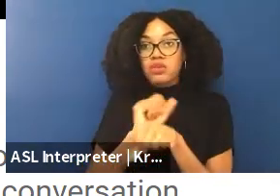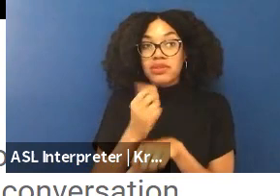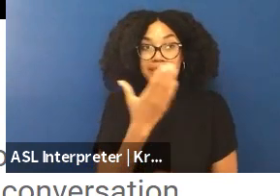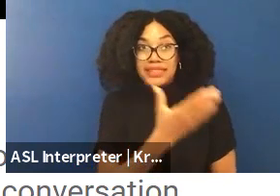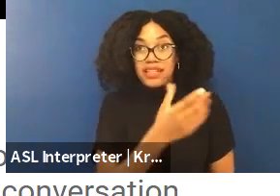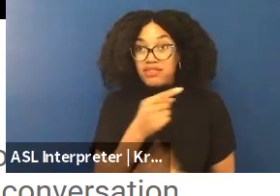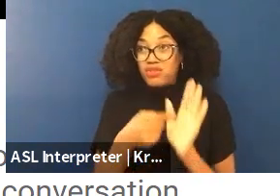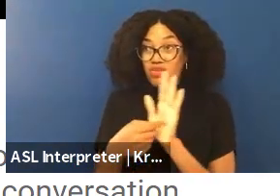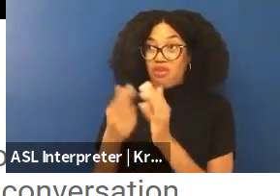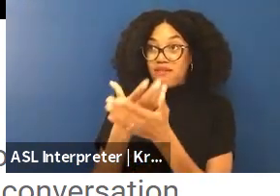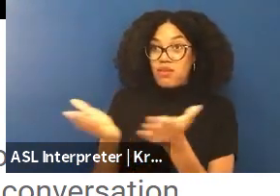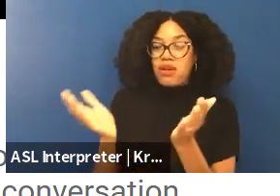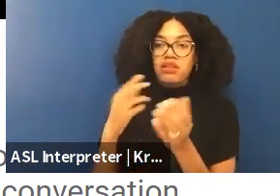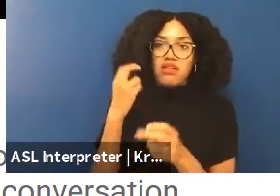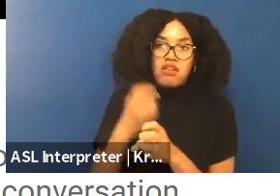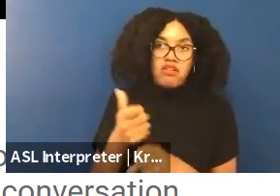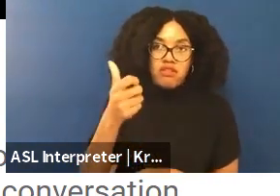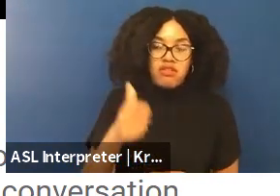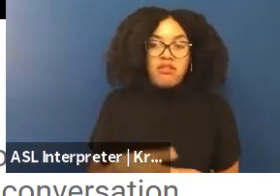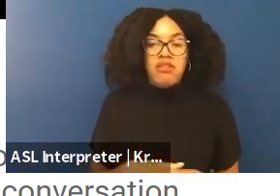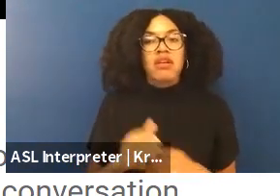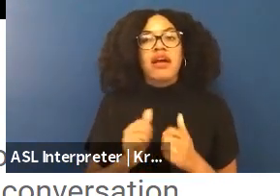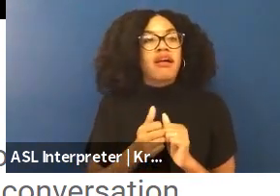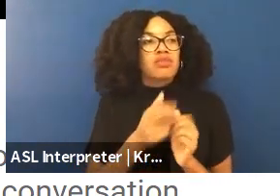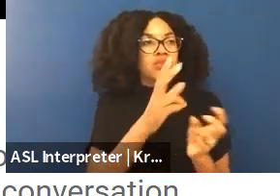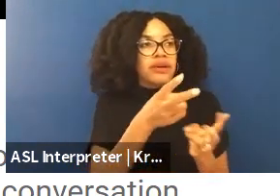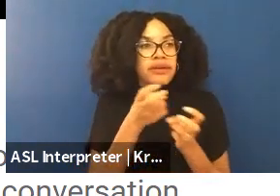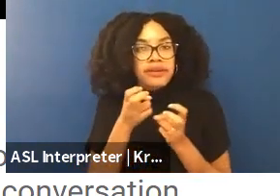central. The more, certainly, that I've been doing this work, the more people know about it.